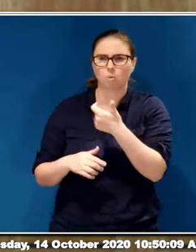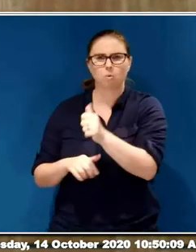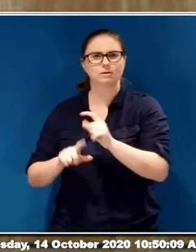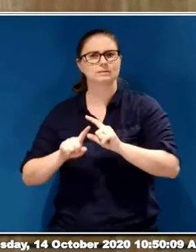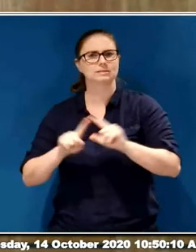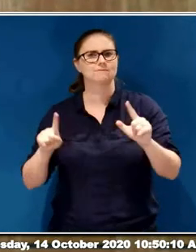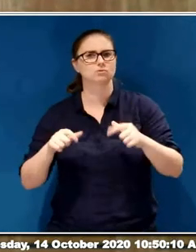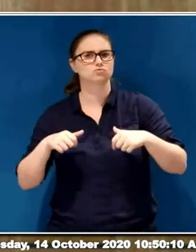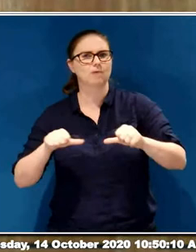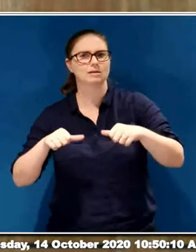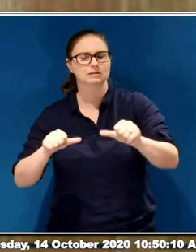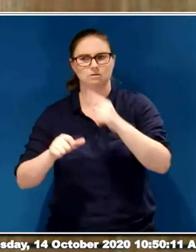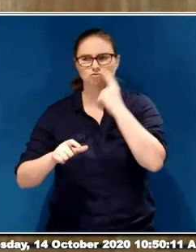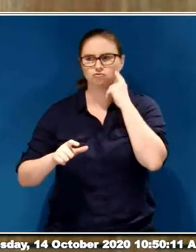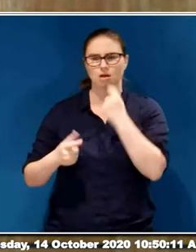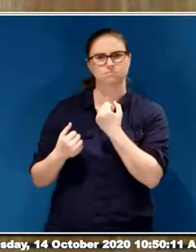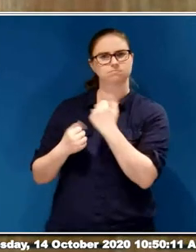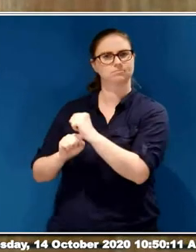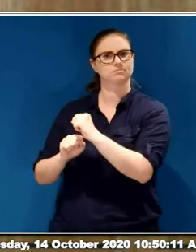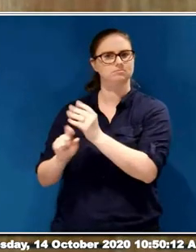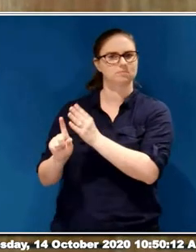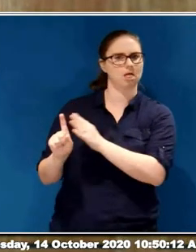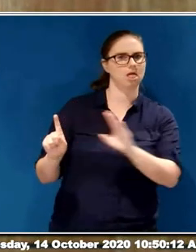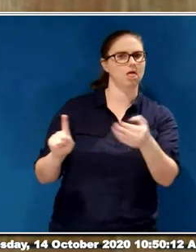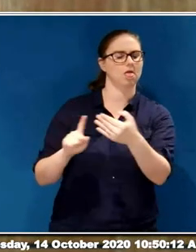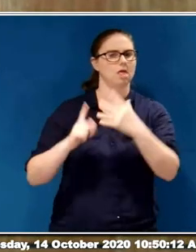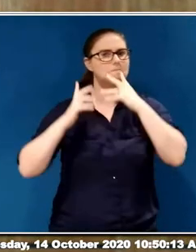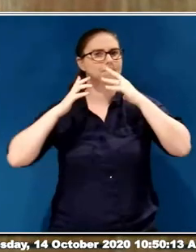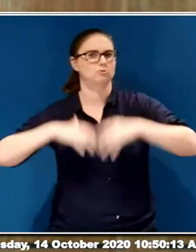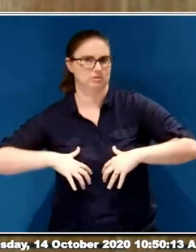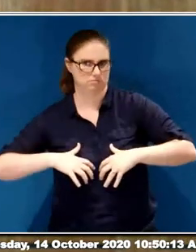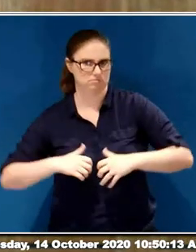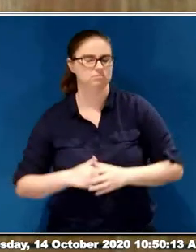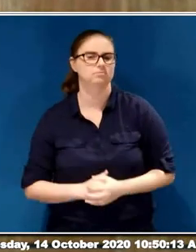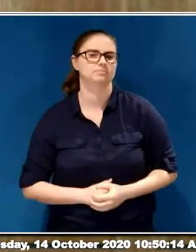But he also suggested that, you know, to help Kobe as he's getting older